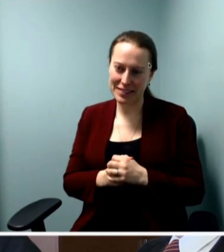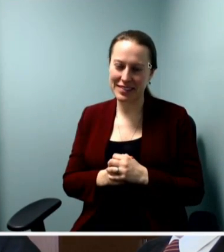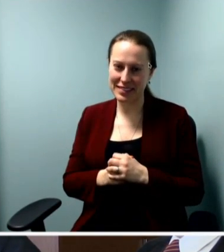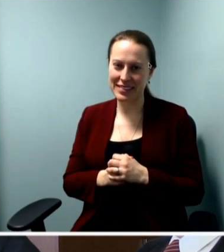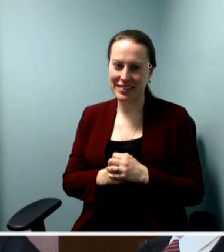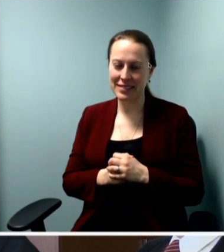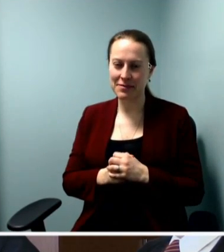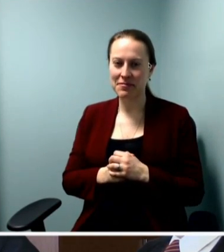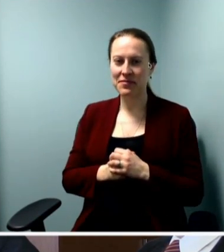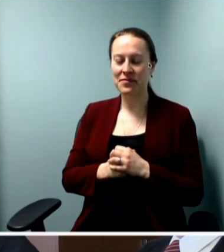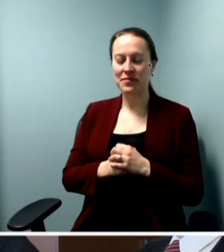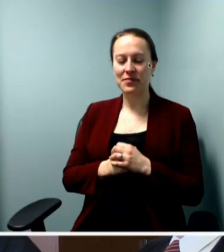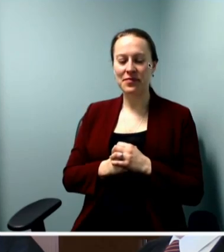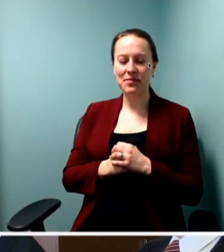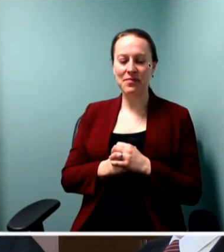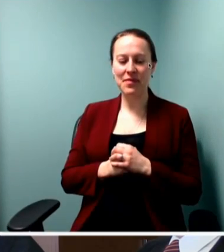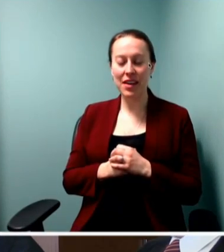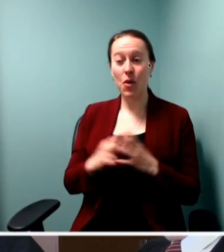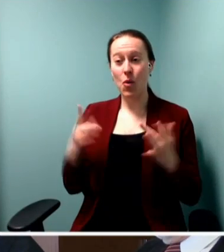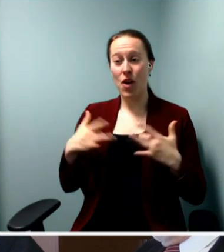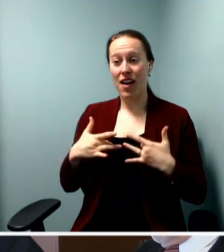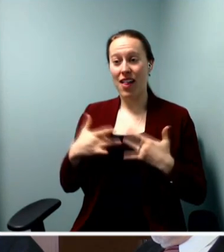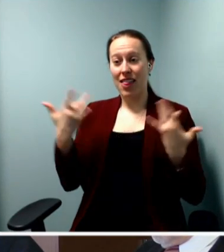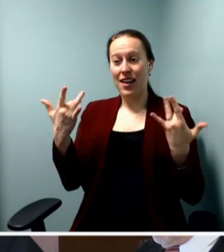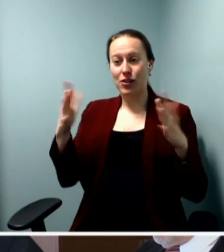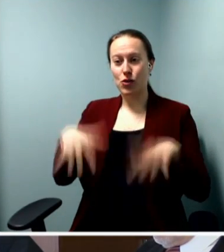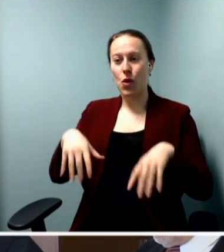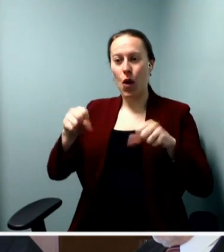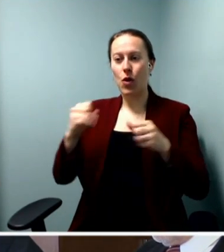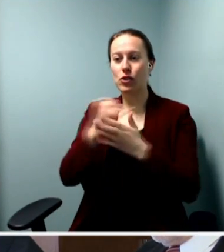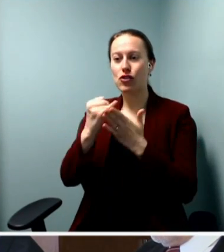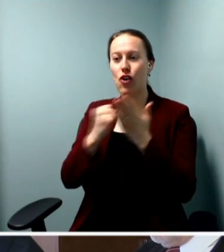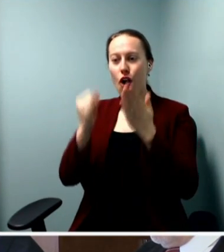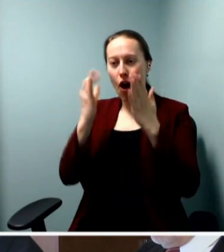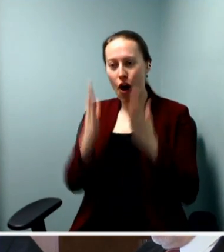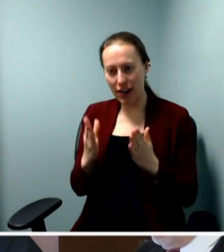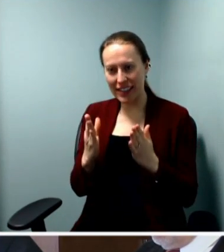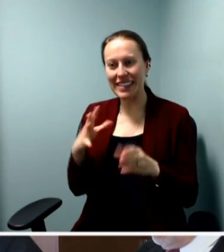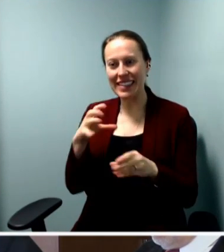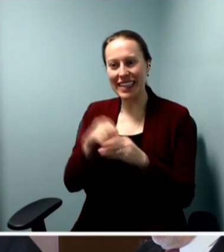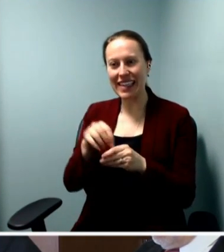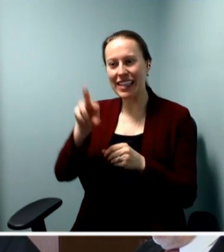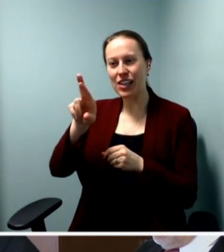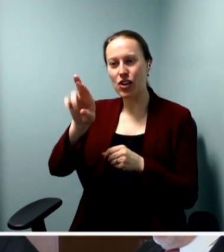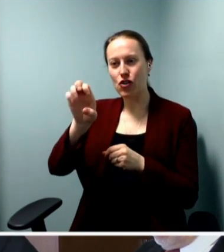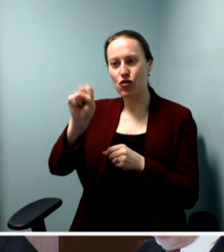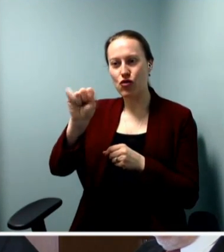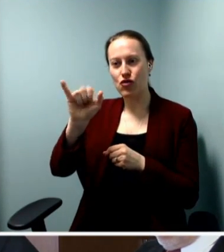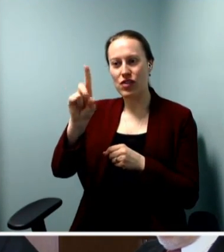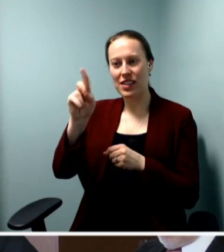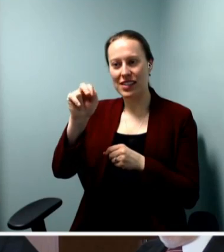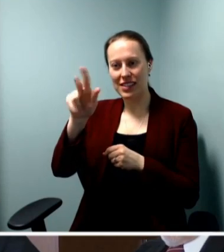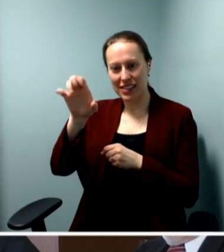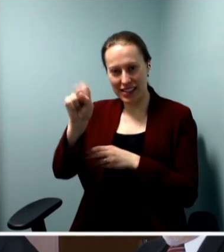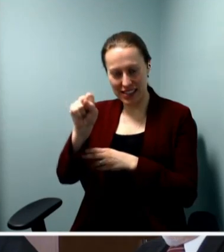We're really thrilled to host artists in residencies, like the AXIS Dance Company, as a core element